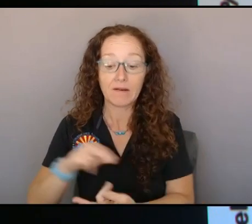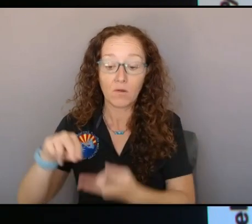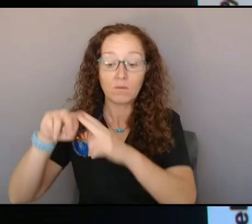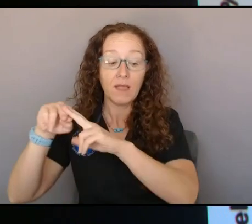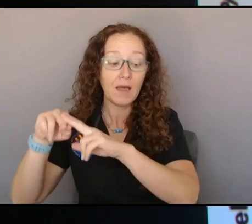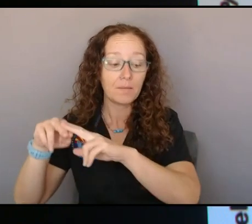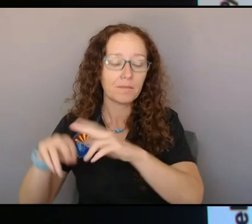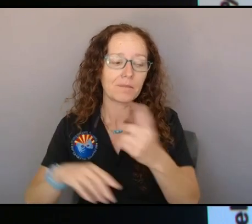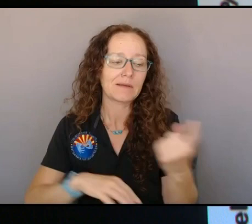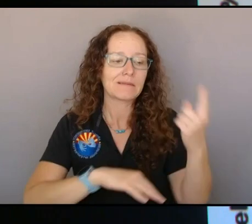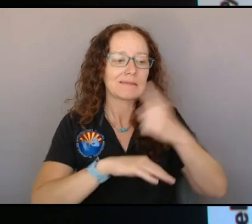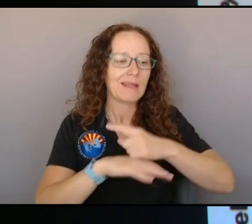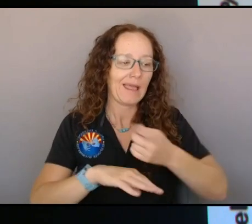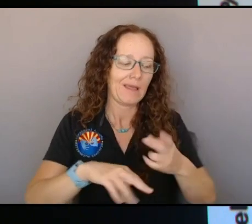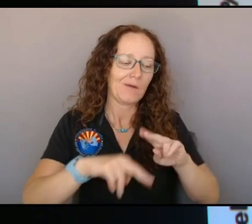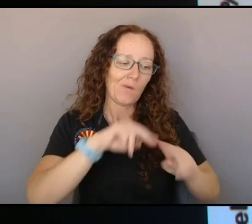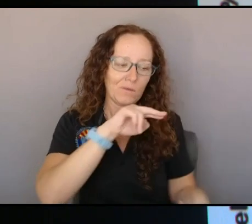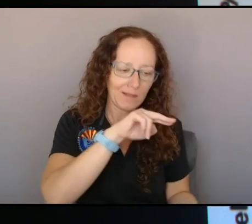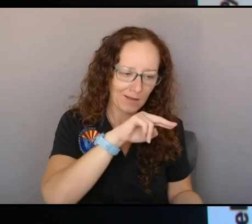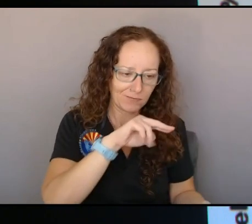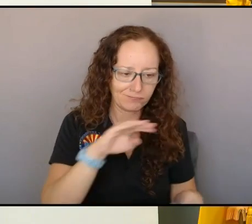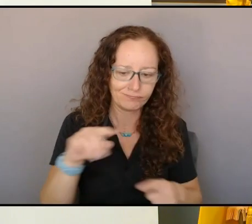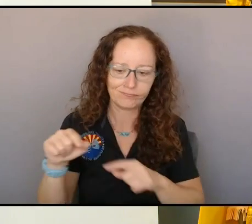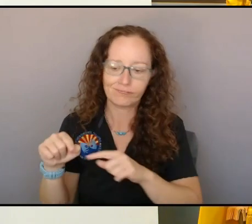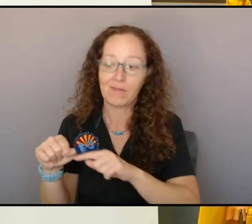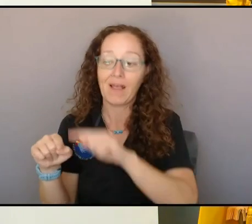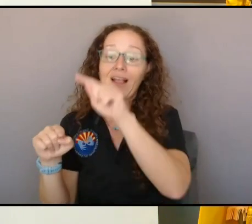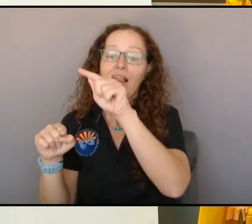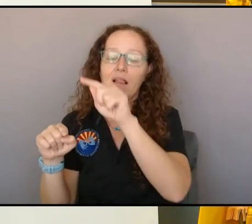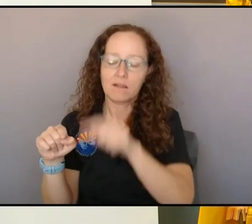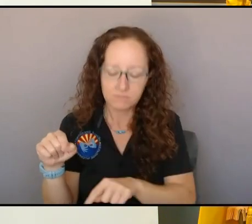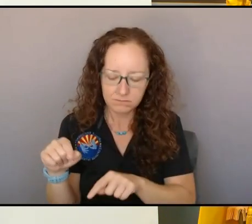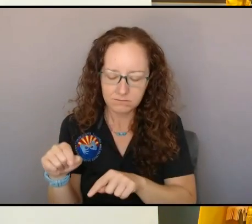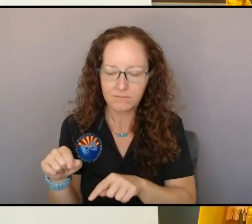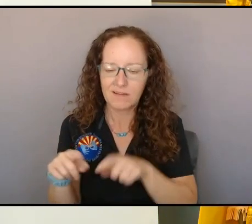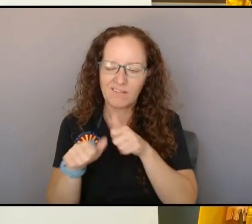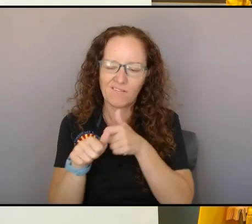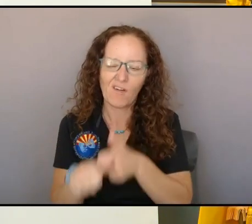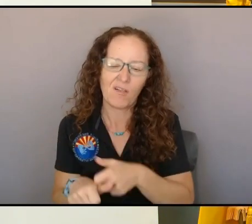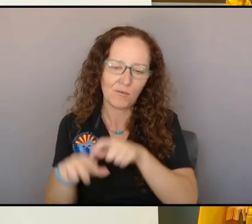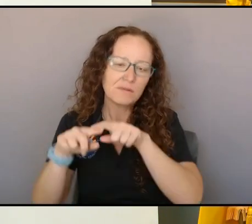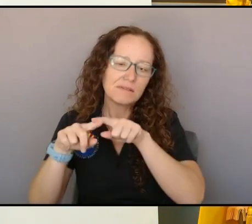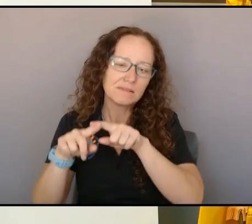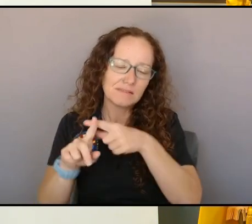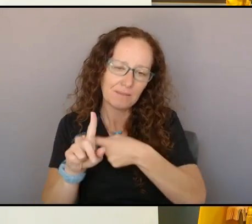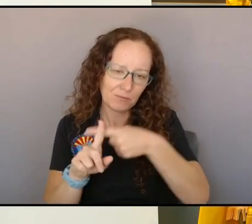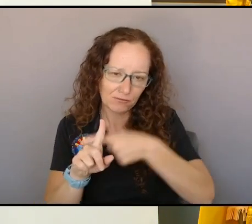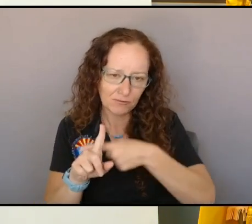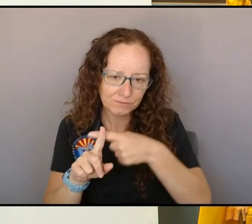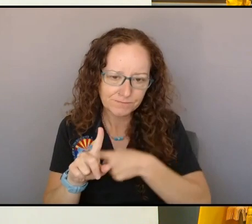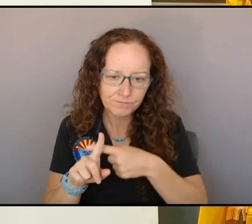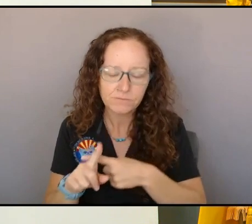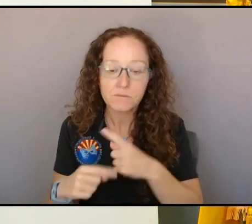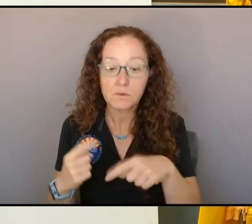temperatures warm, relative humidity goes down. At night, when the temperatures go down, the RH comes back up. So we had a